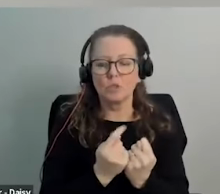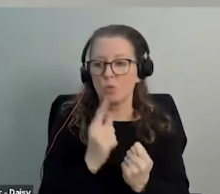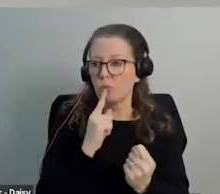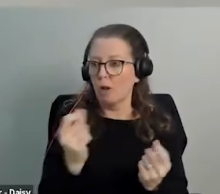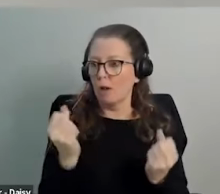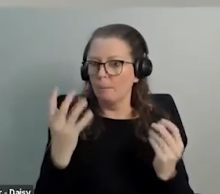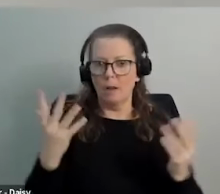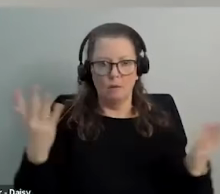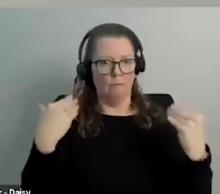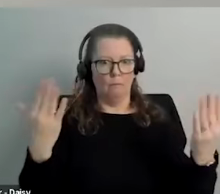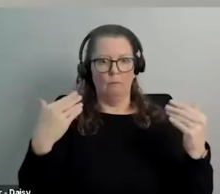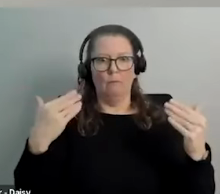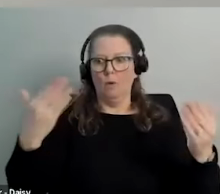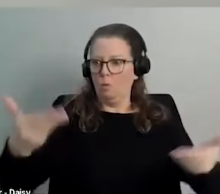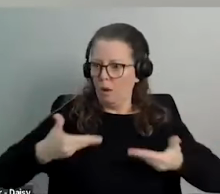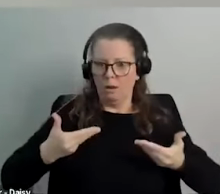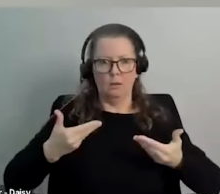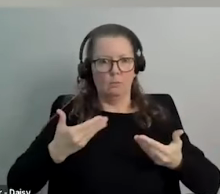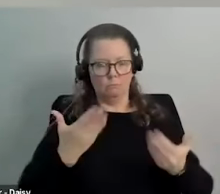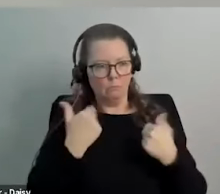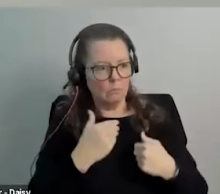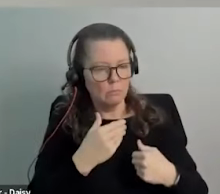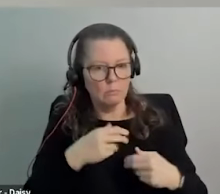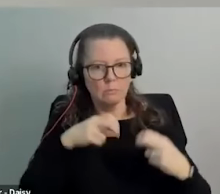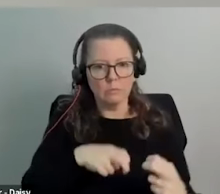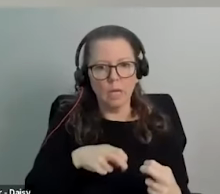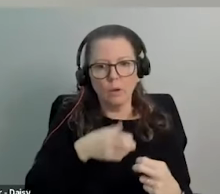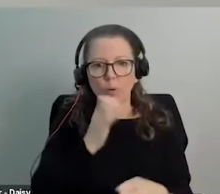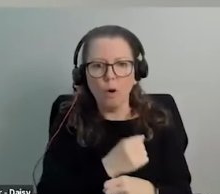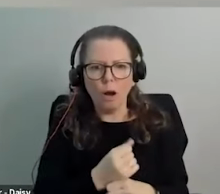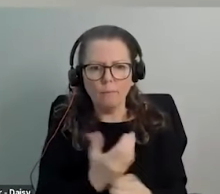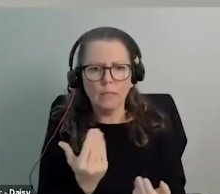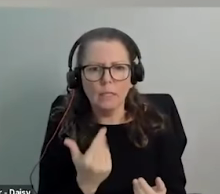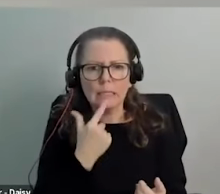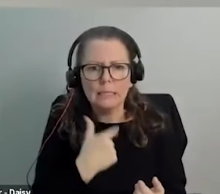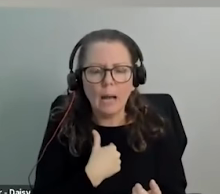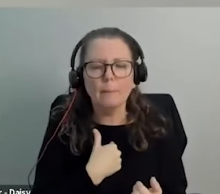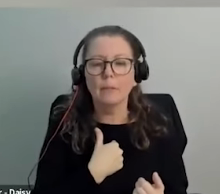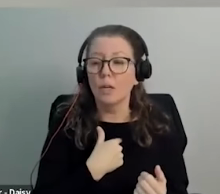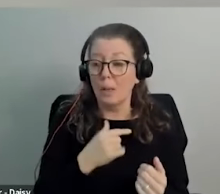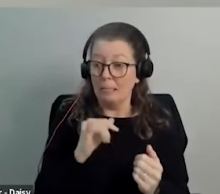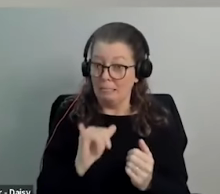"Yes, let's grab a coffee, please tell me, how could this be better?" And at the time, the team was very small working